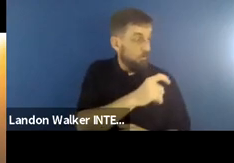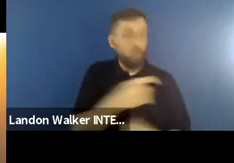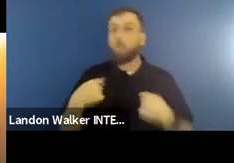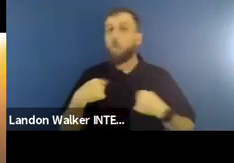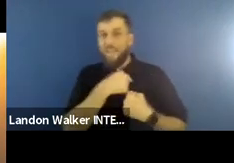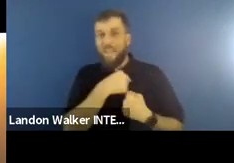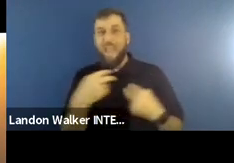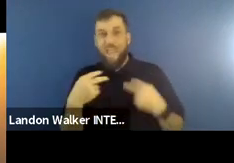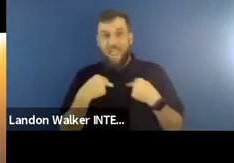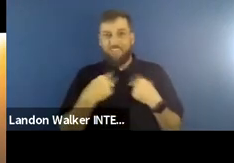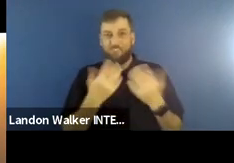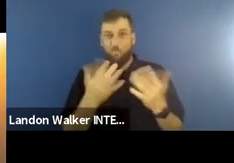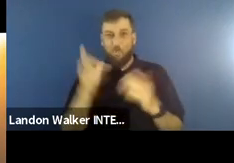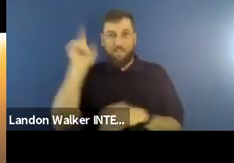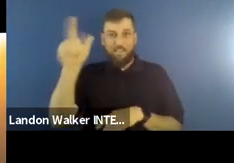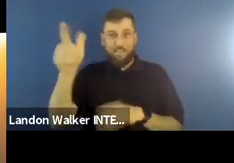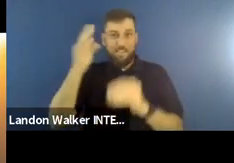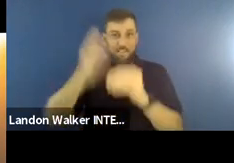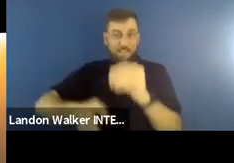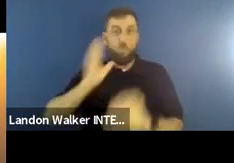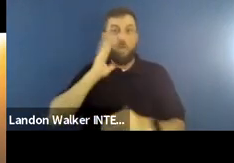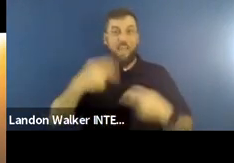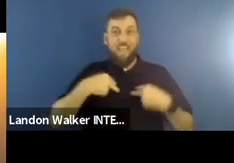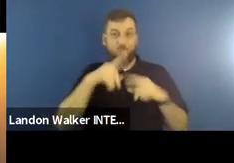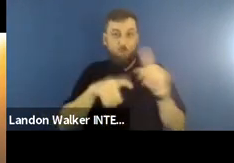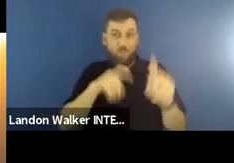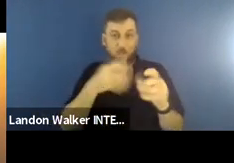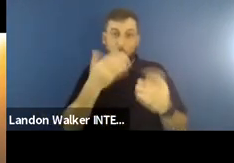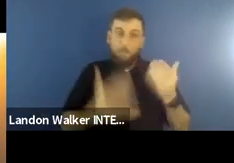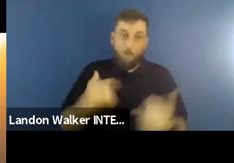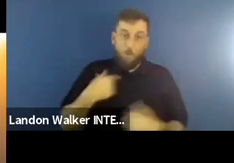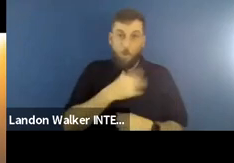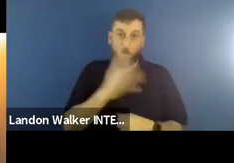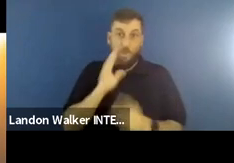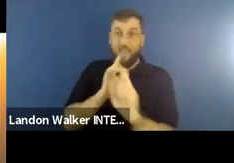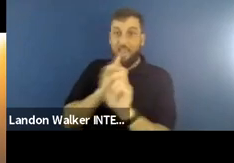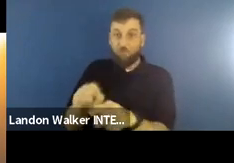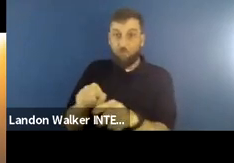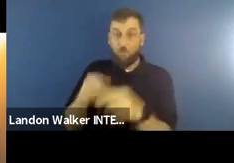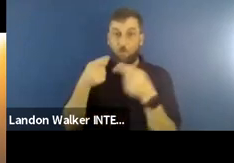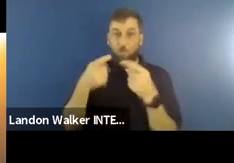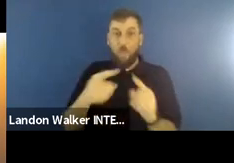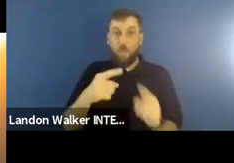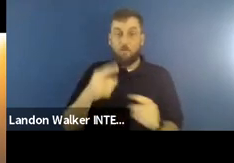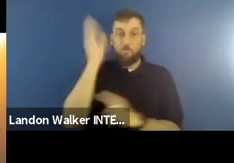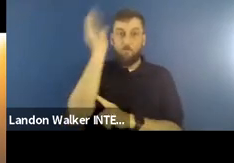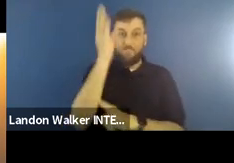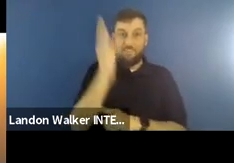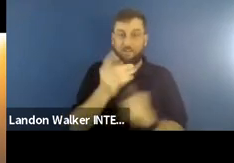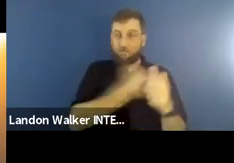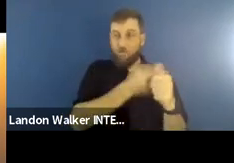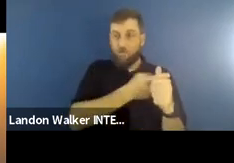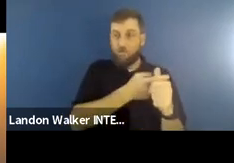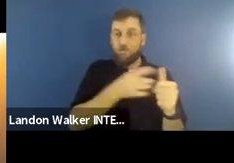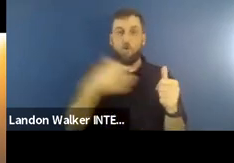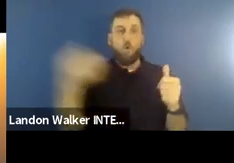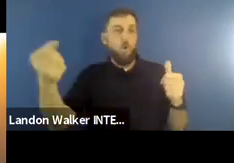We do have a section at the end that has question to answer. So, we may answer their questions as we go through the presentation. Okay, okay, we can wait on it.